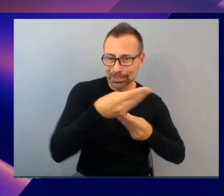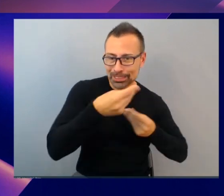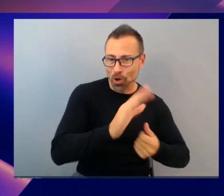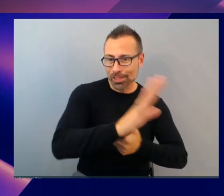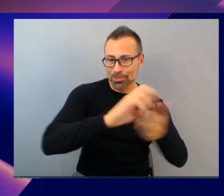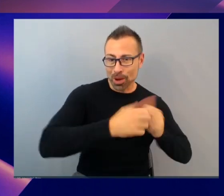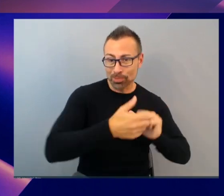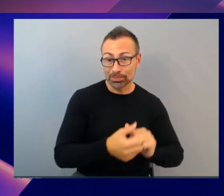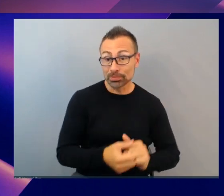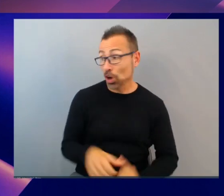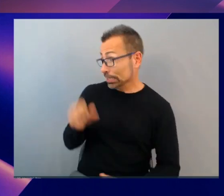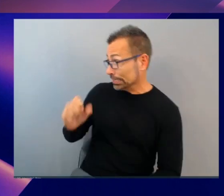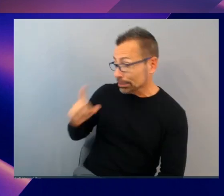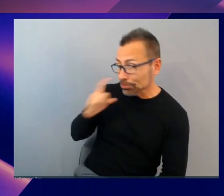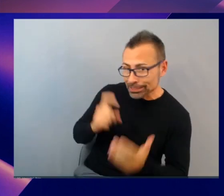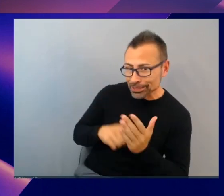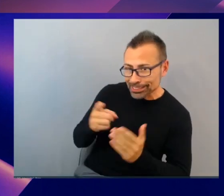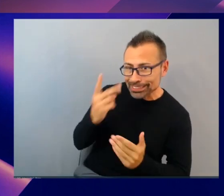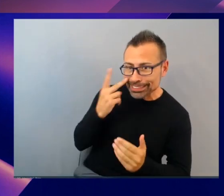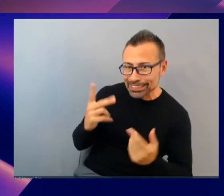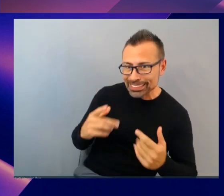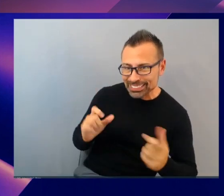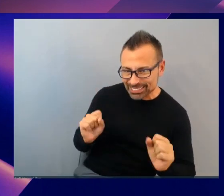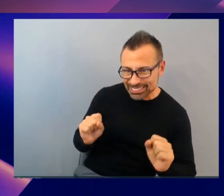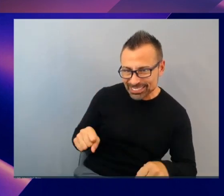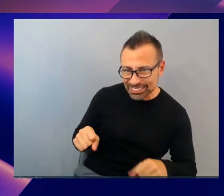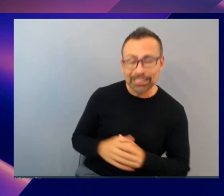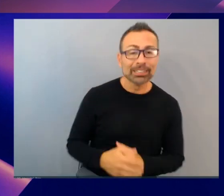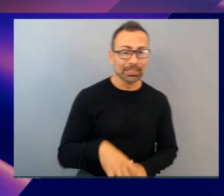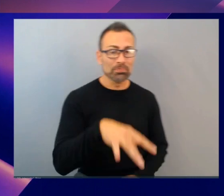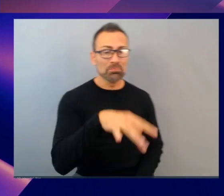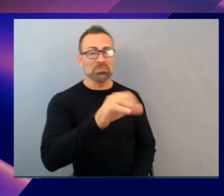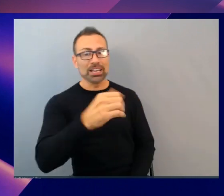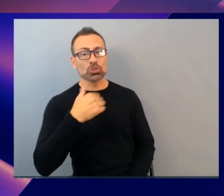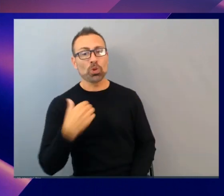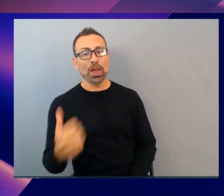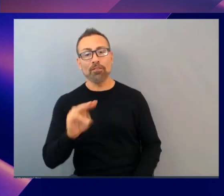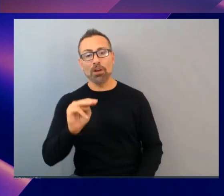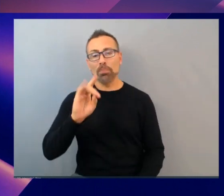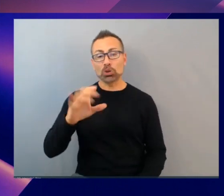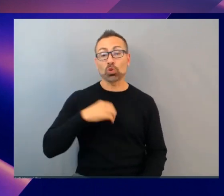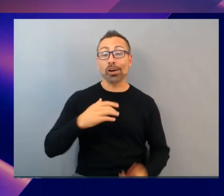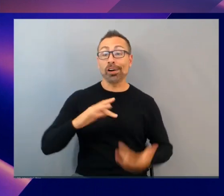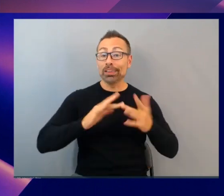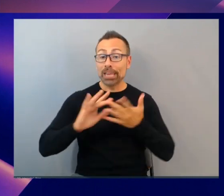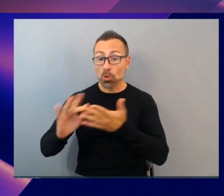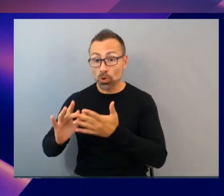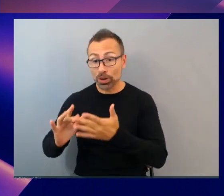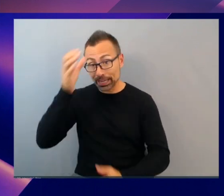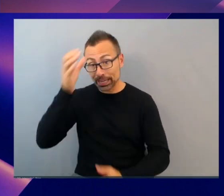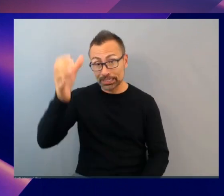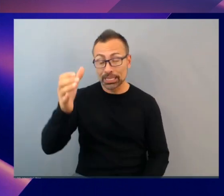Sure, yeah. So, there is a module called Networking Concepts, and another, we call these assessments or nodes,